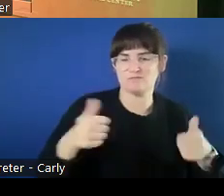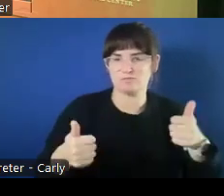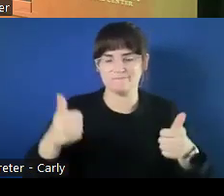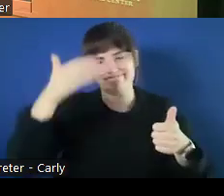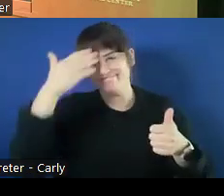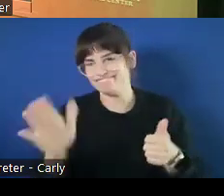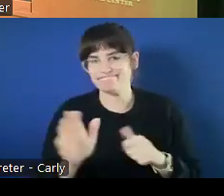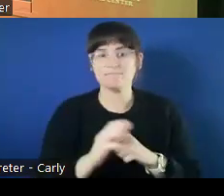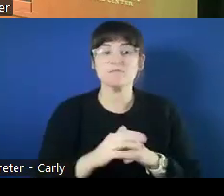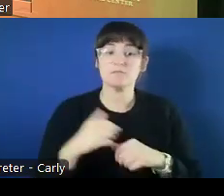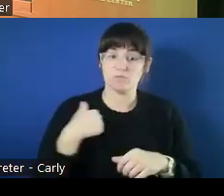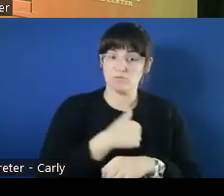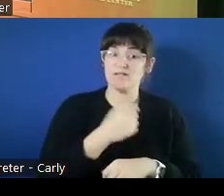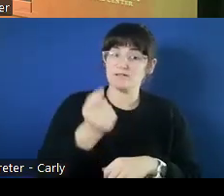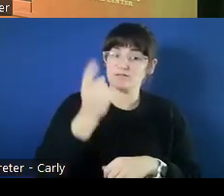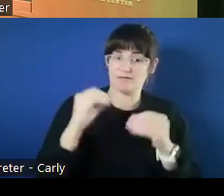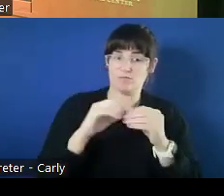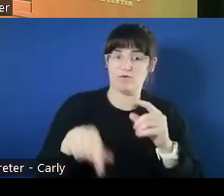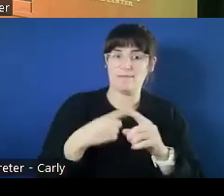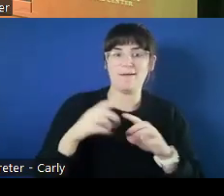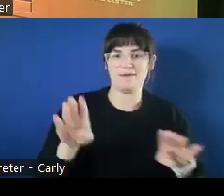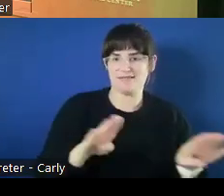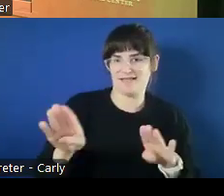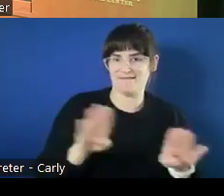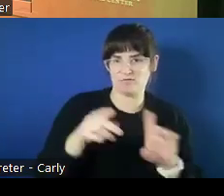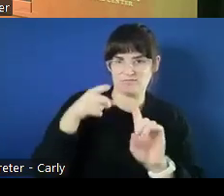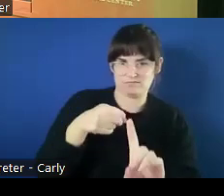mechanisms uh and those are the things that we tend to focus on in our research group a little